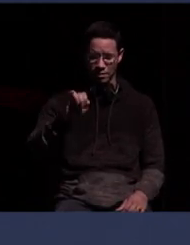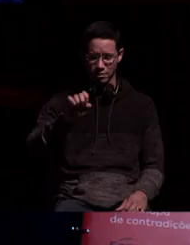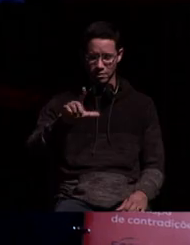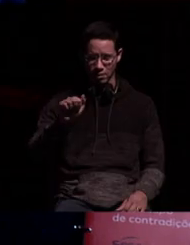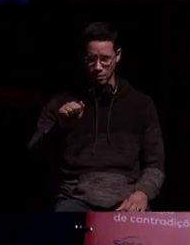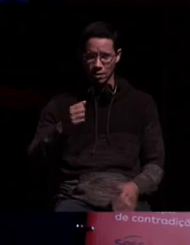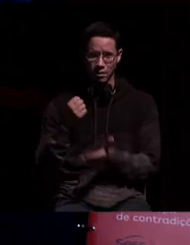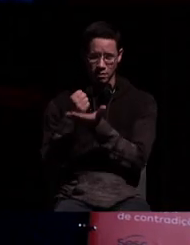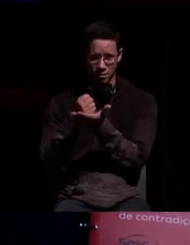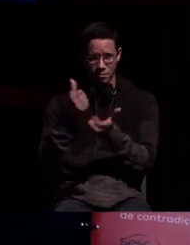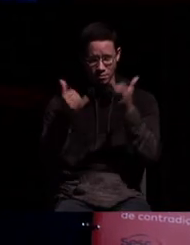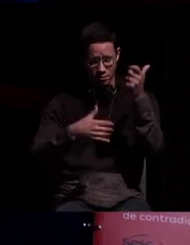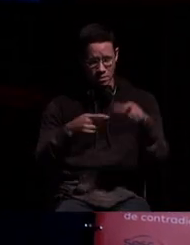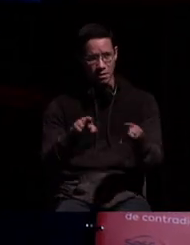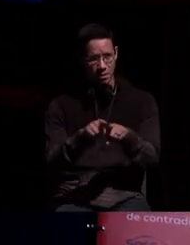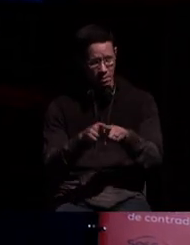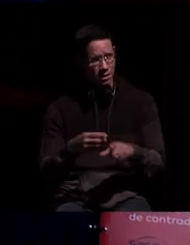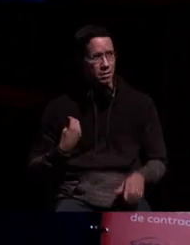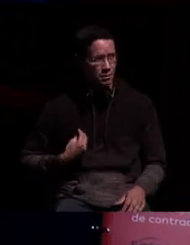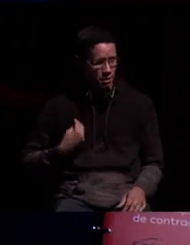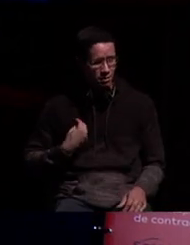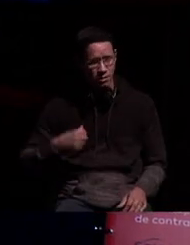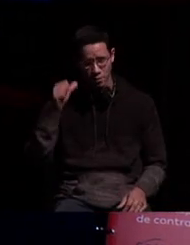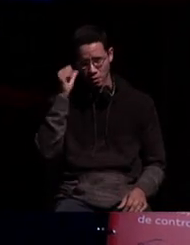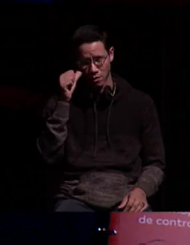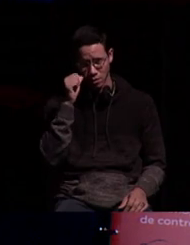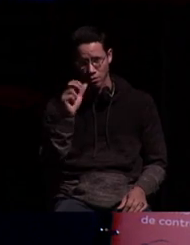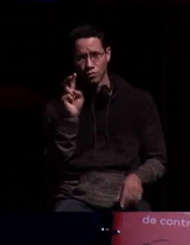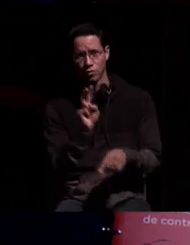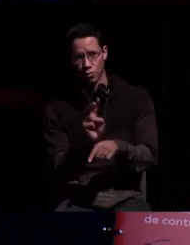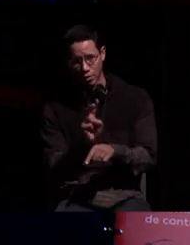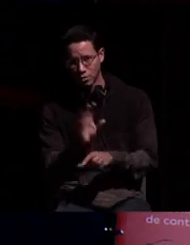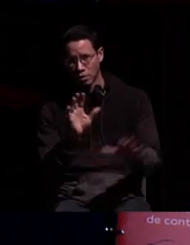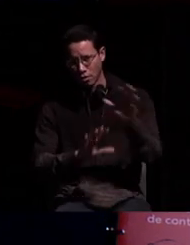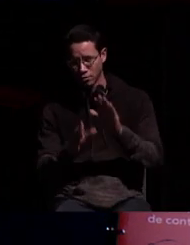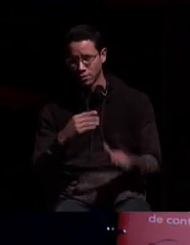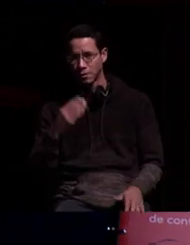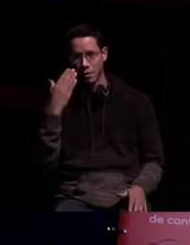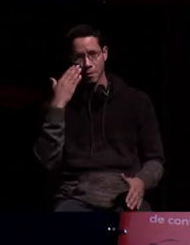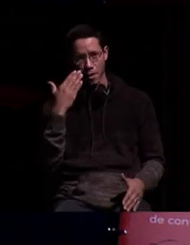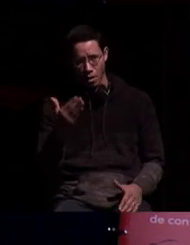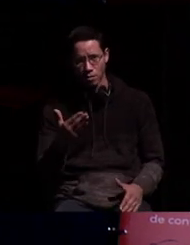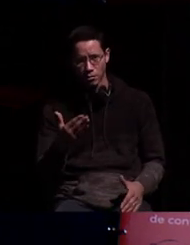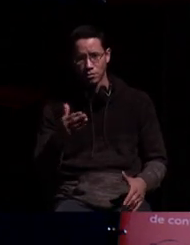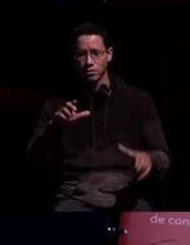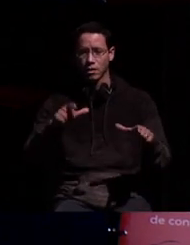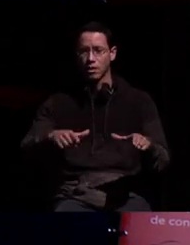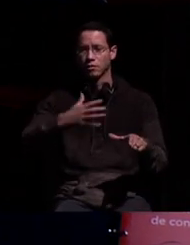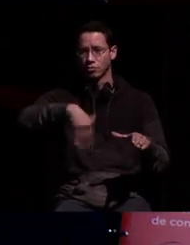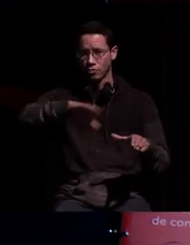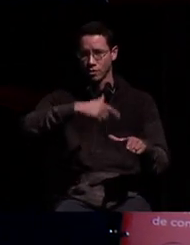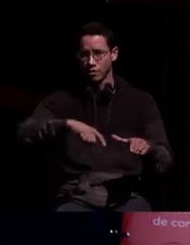the presence of women in the care, the idea of care comes up in those regions because women stay 30a 01:58:24,294 --> 01:58:25,856 while men migrate.